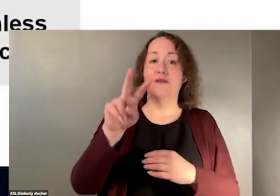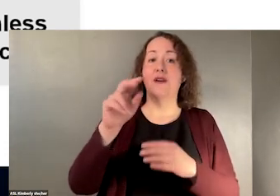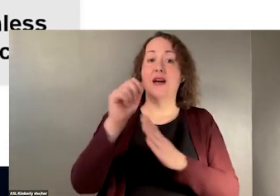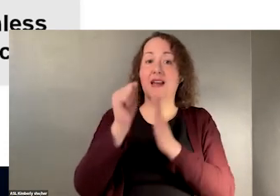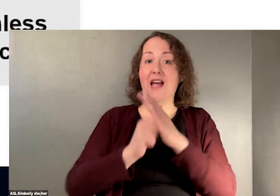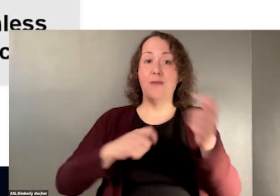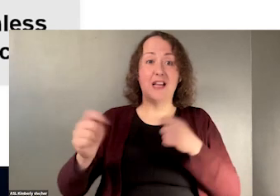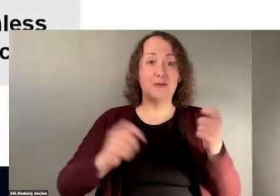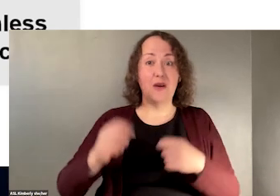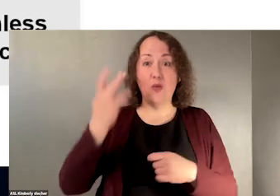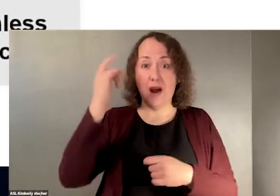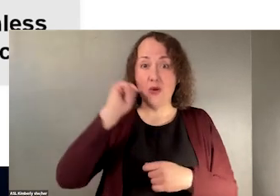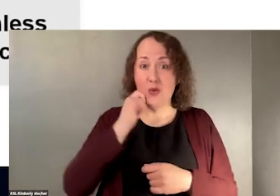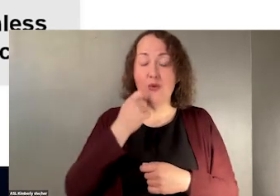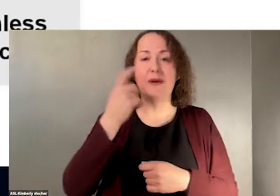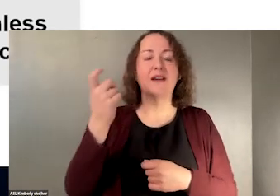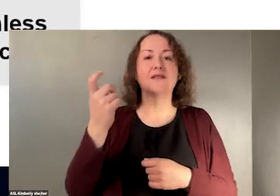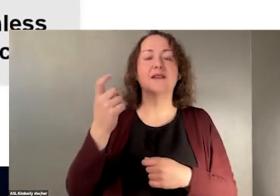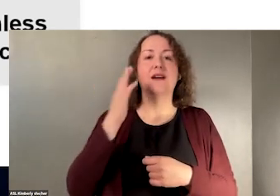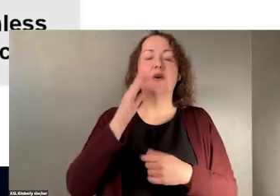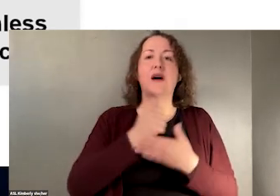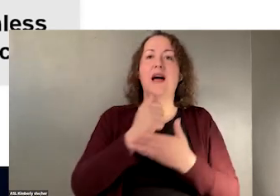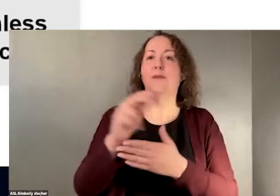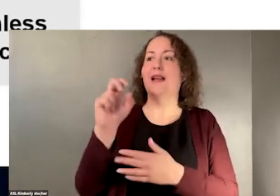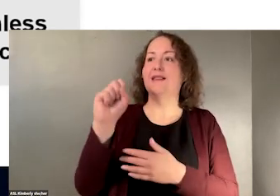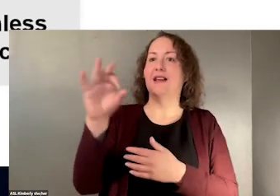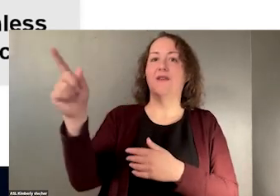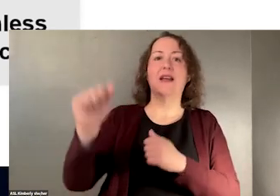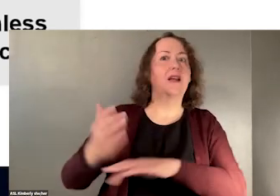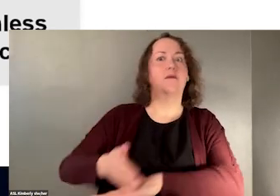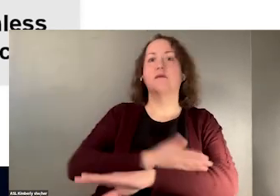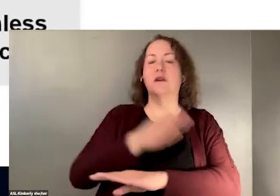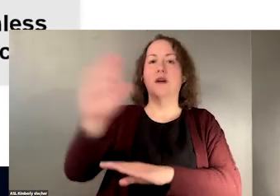that it's going to help NSF improve merit review and post-award processes,